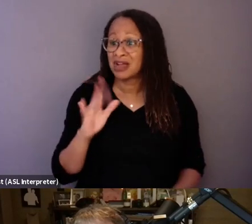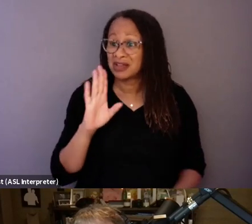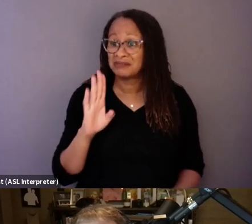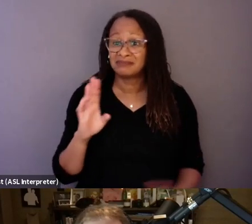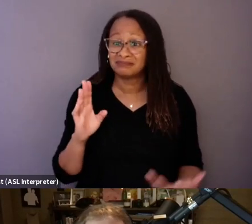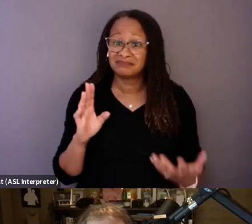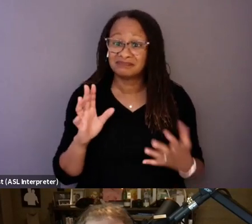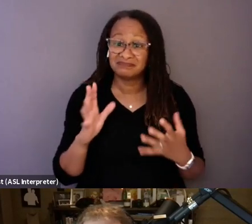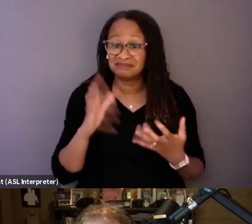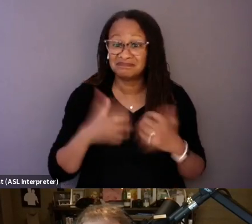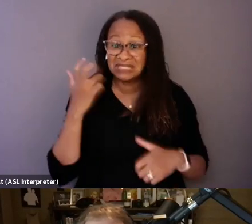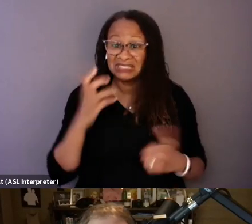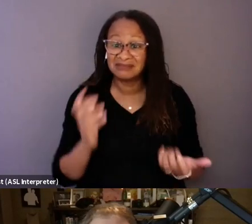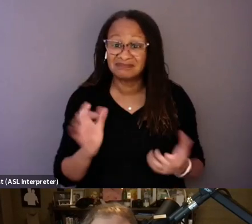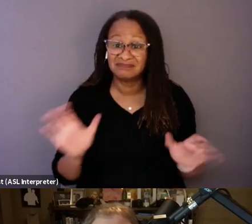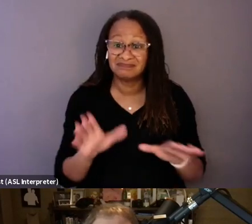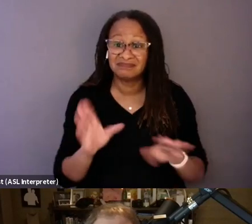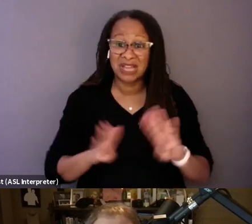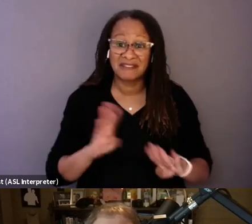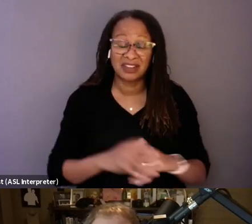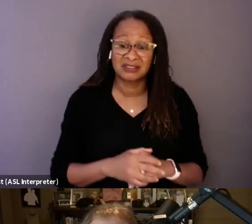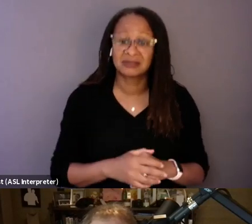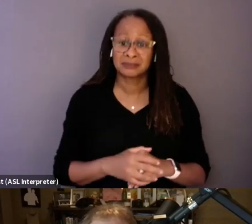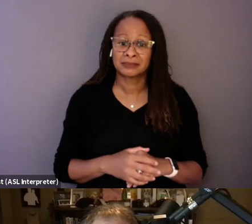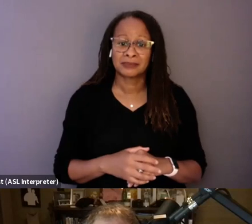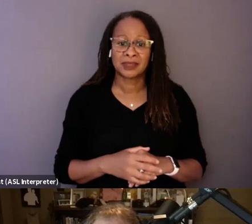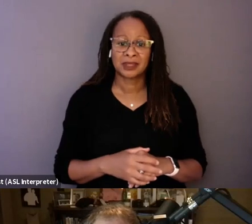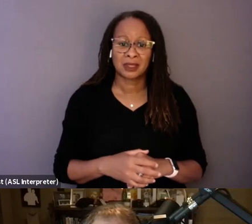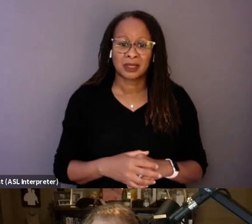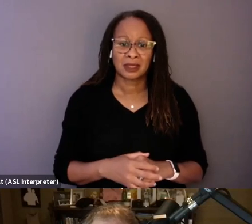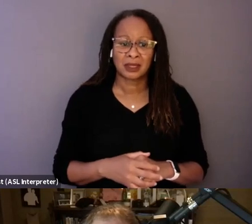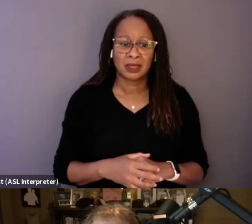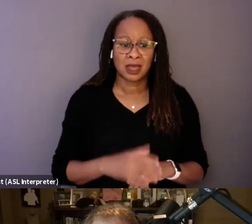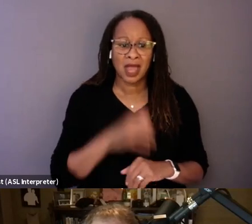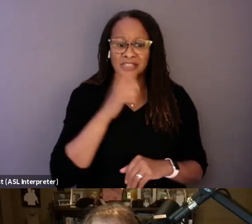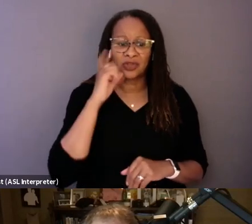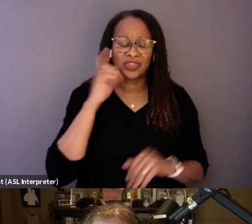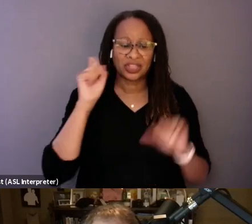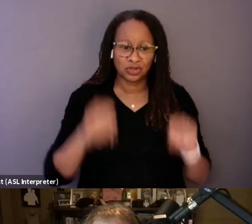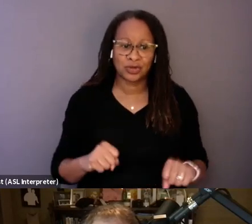Yeah. I don't think you can be an artist performing at that level without enormous vulnerability